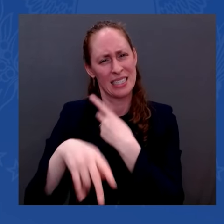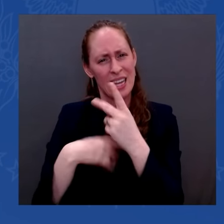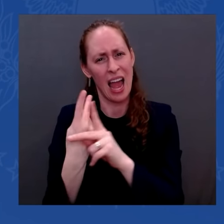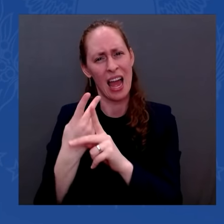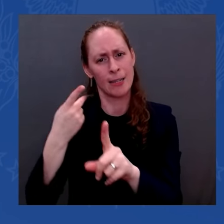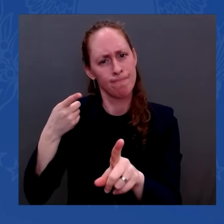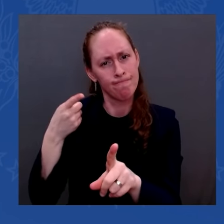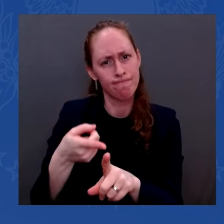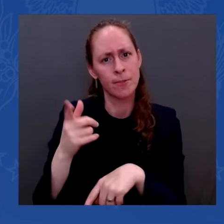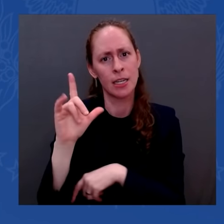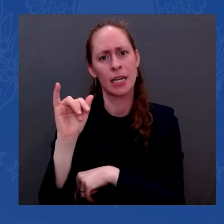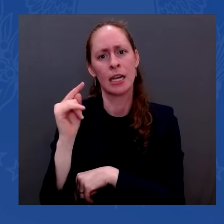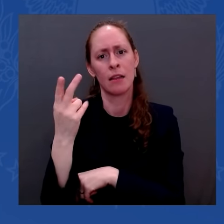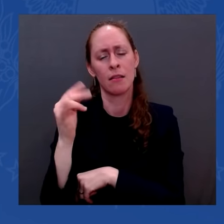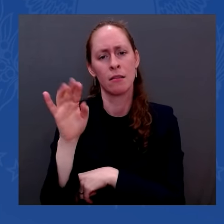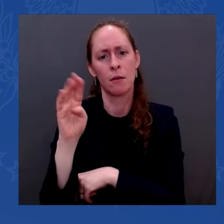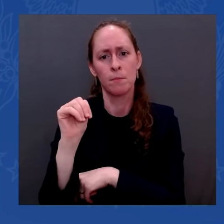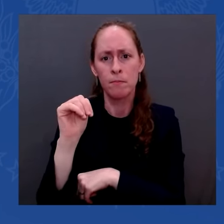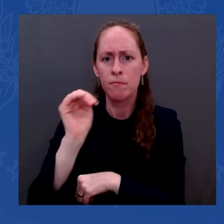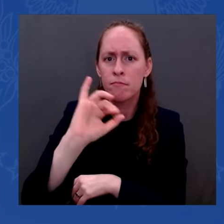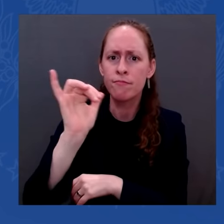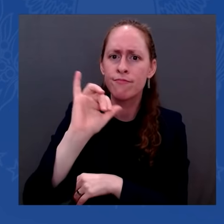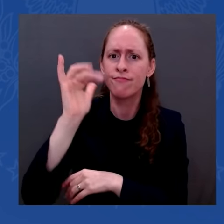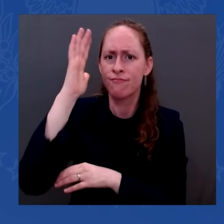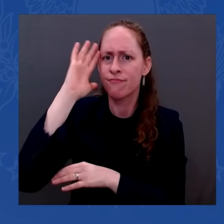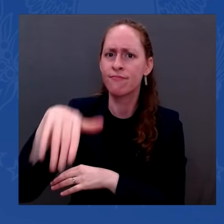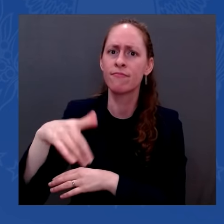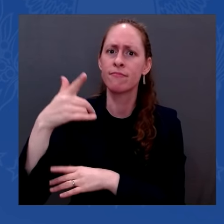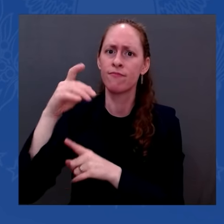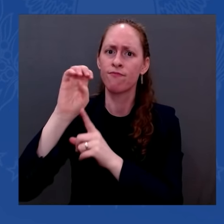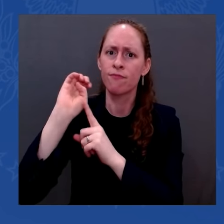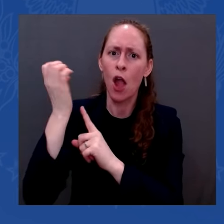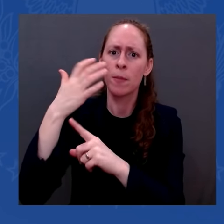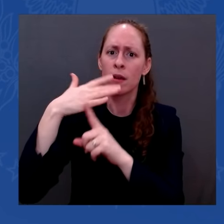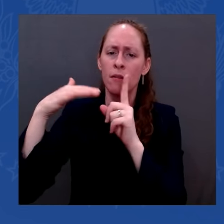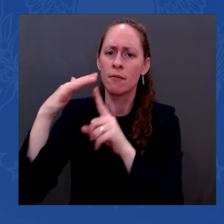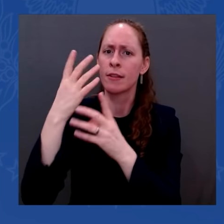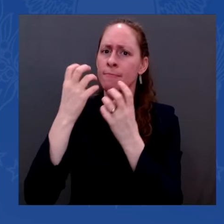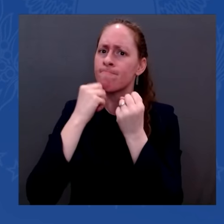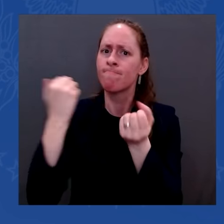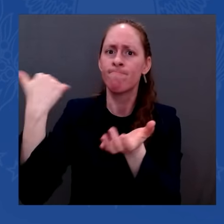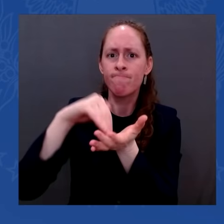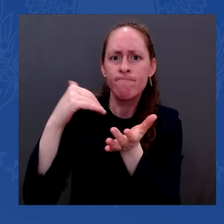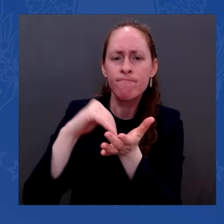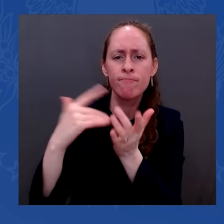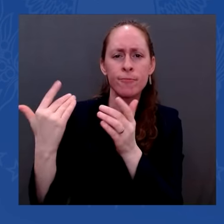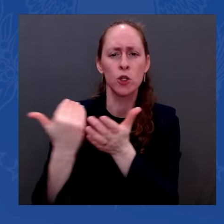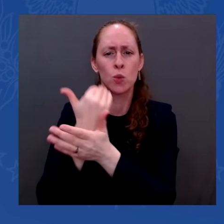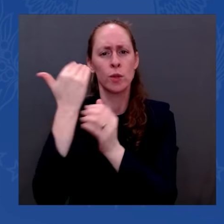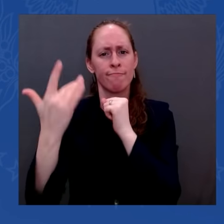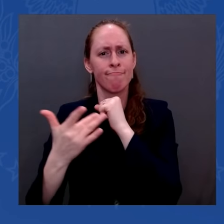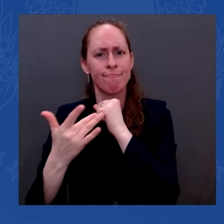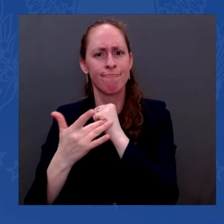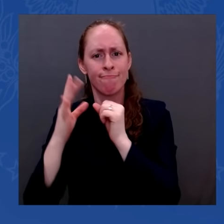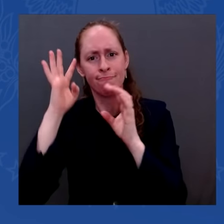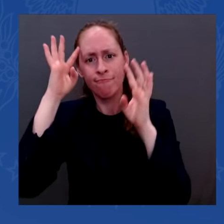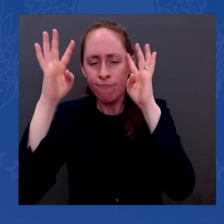and providing economic and employment benefits in one of the most disadvantaged communities --